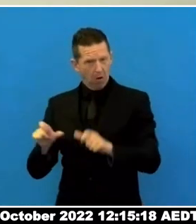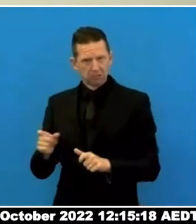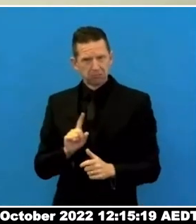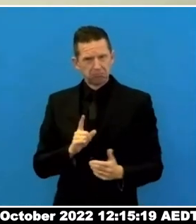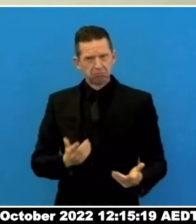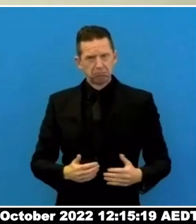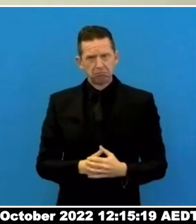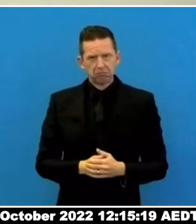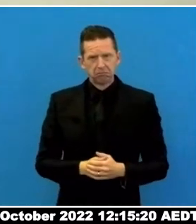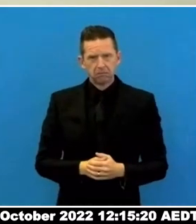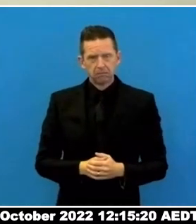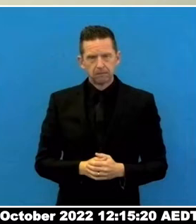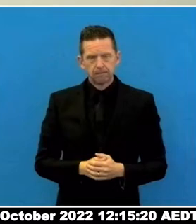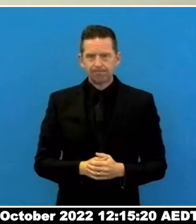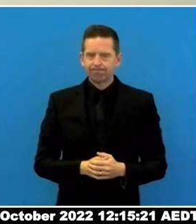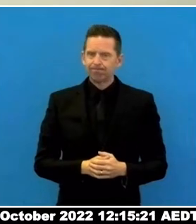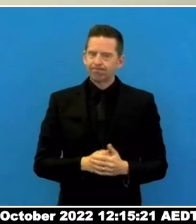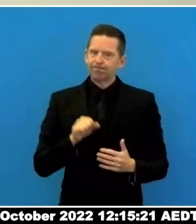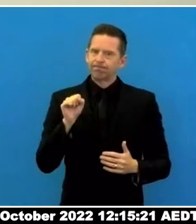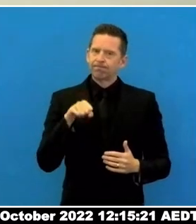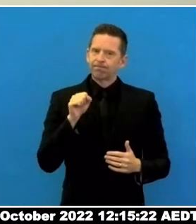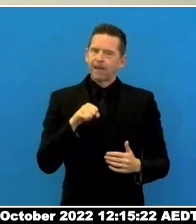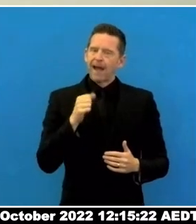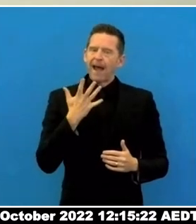So, there are a number of, I guess, assumptions made